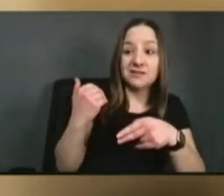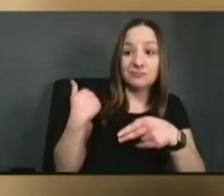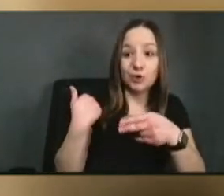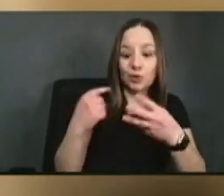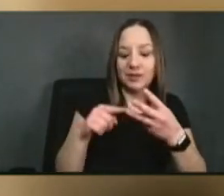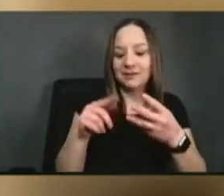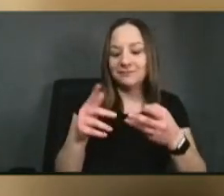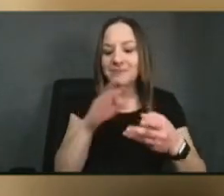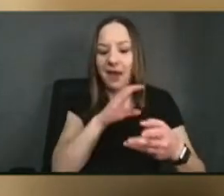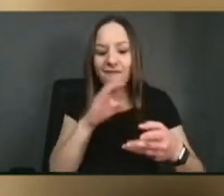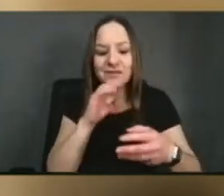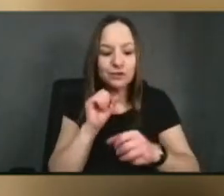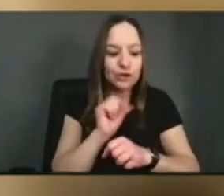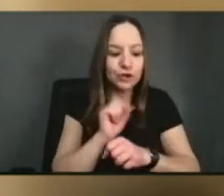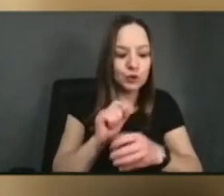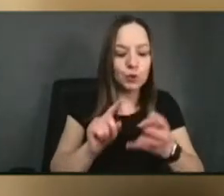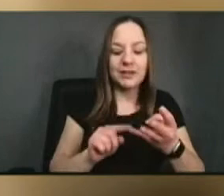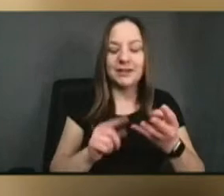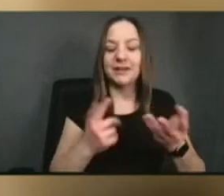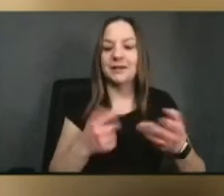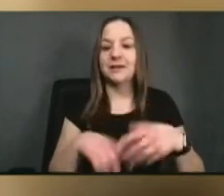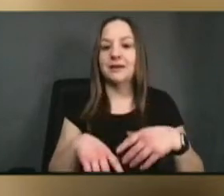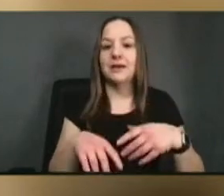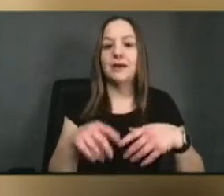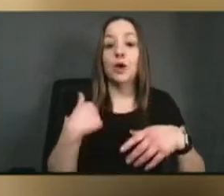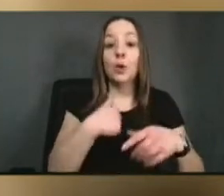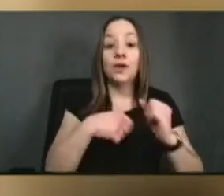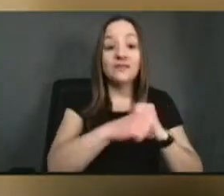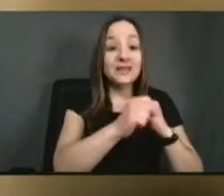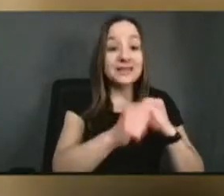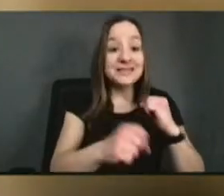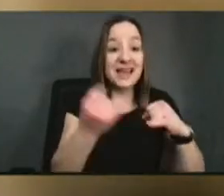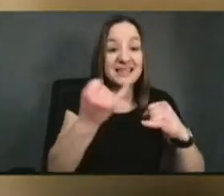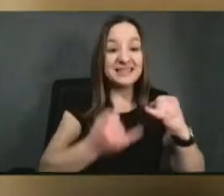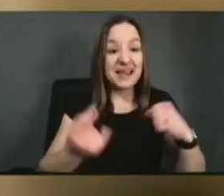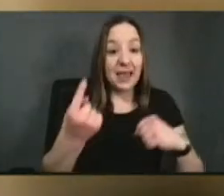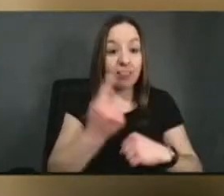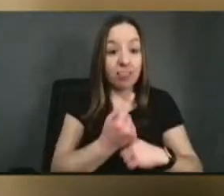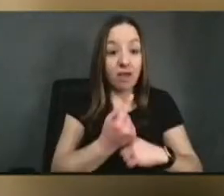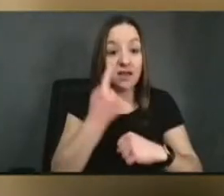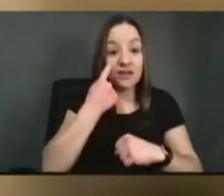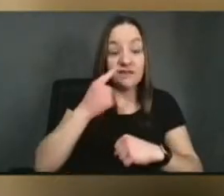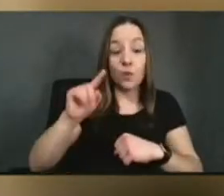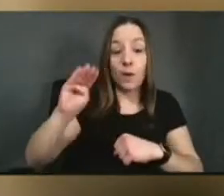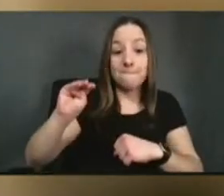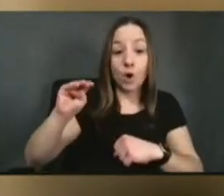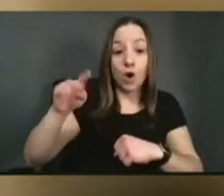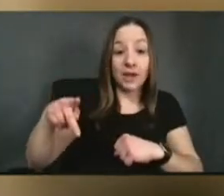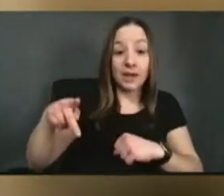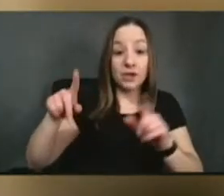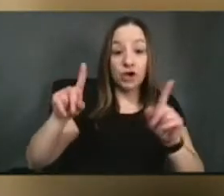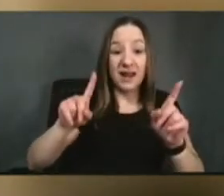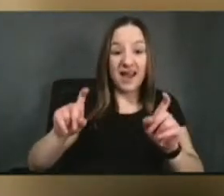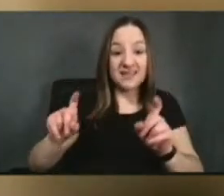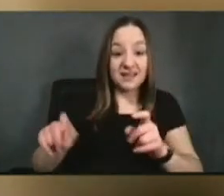bus duty cafeteria duty administrative support. Um we've